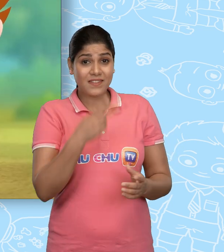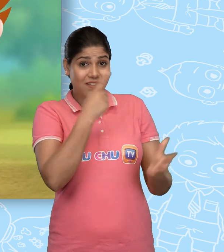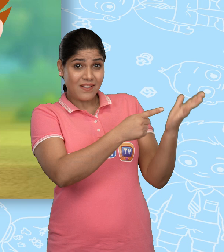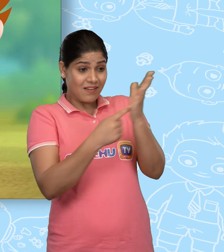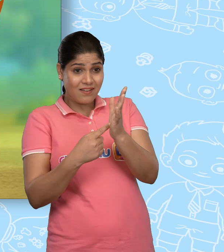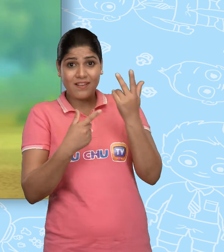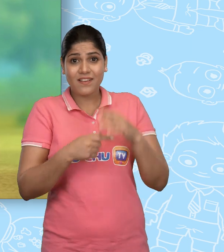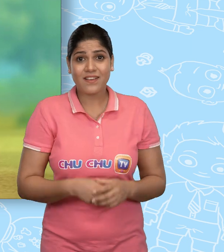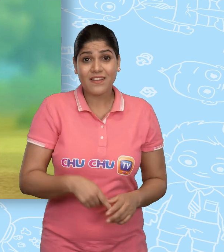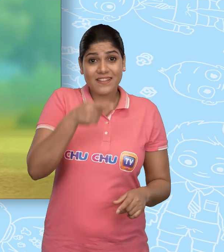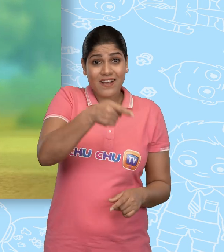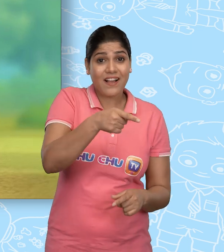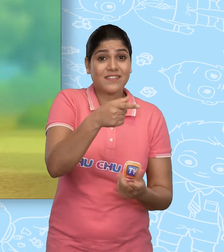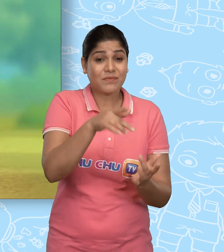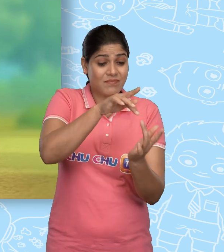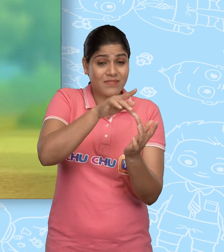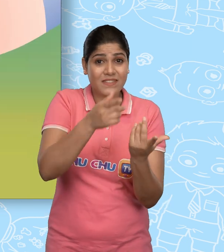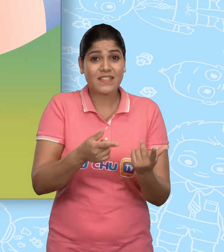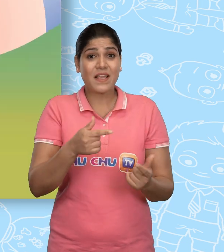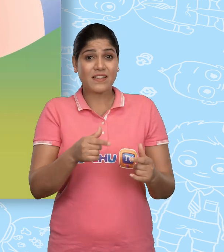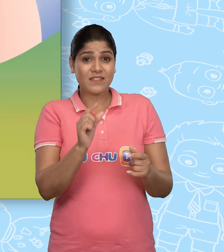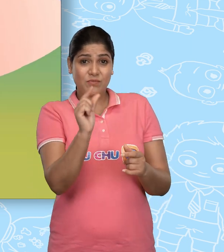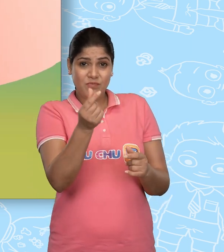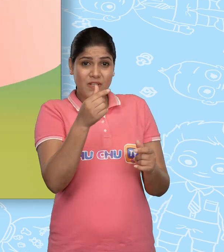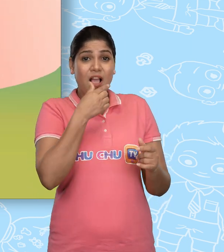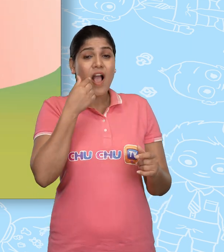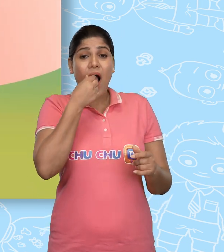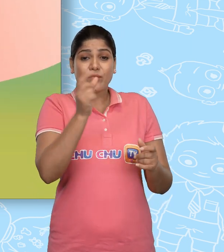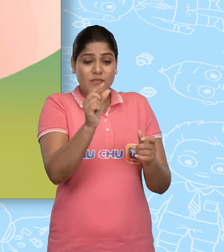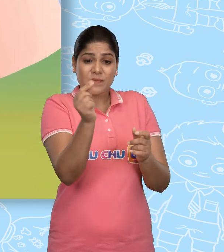And look! Here in the centre is the peach's seed.